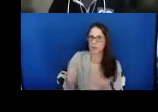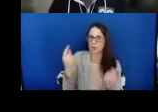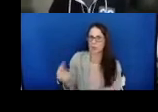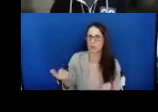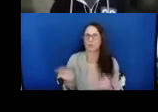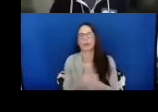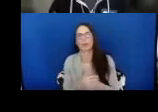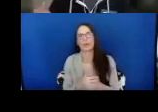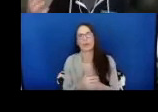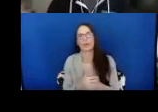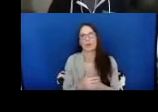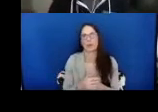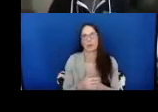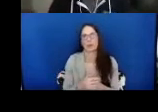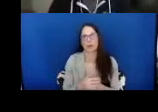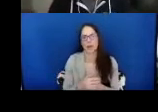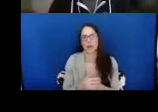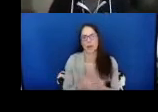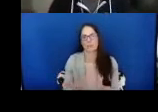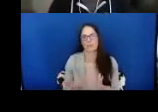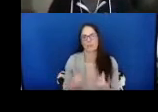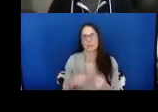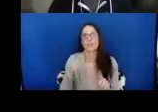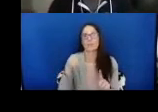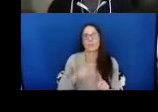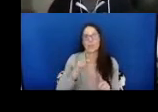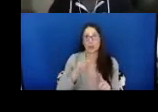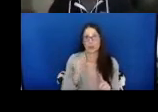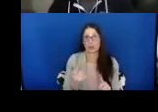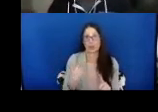16:23:31 There was it for instance in New Jersey there's a state law that prohibits